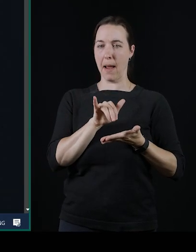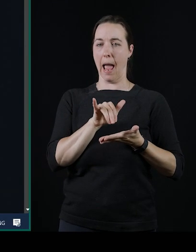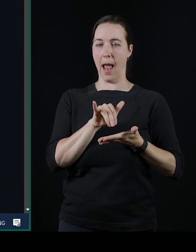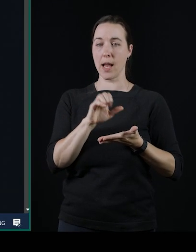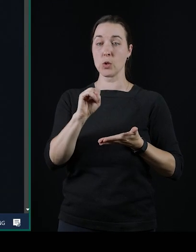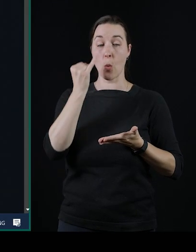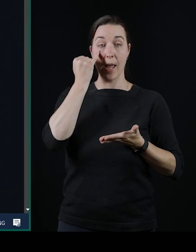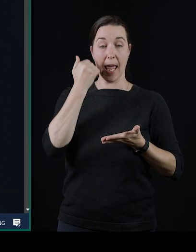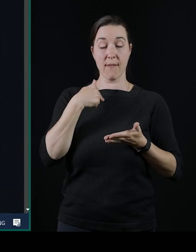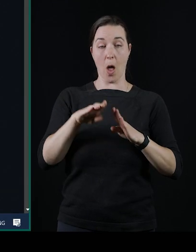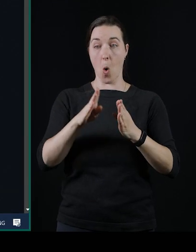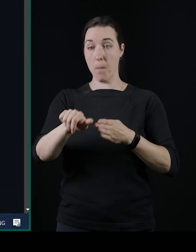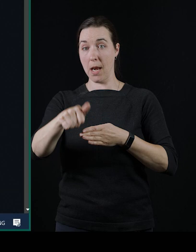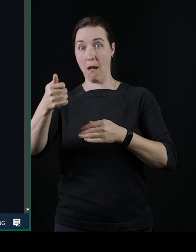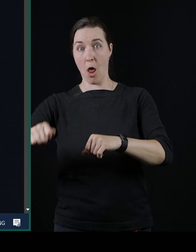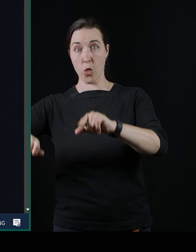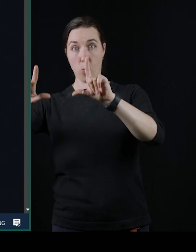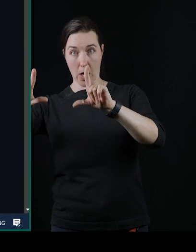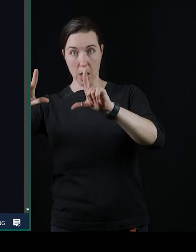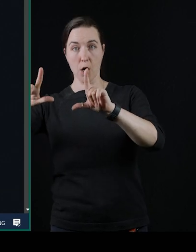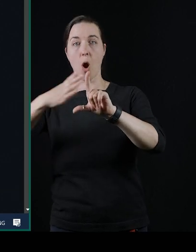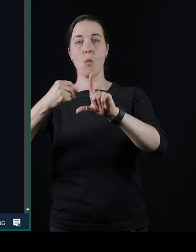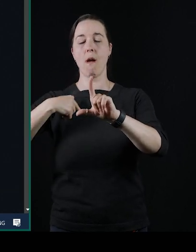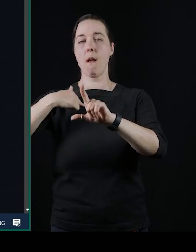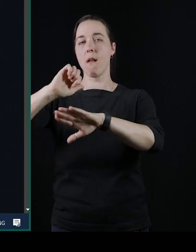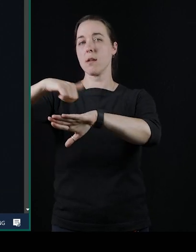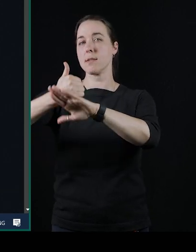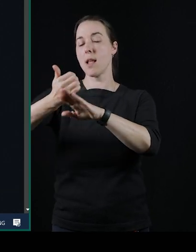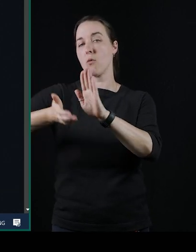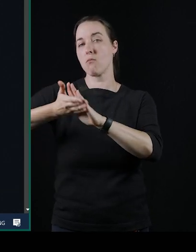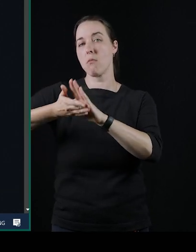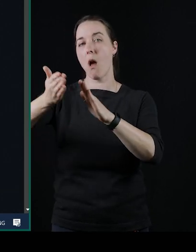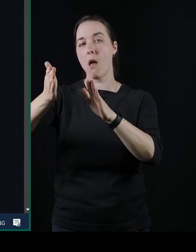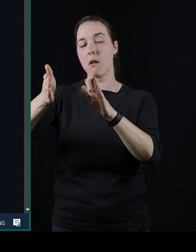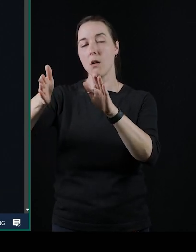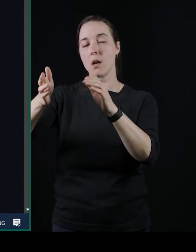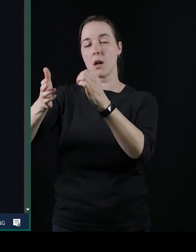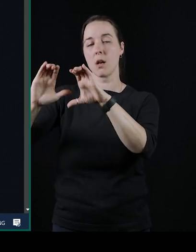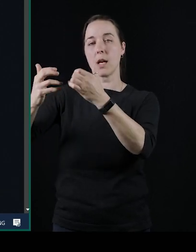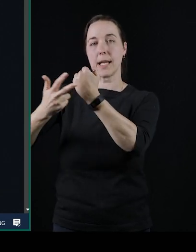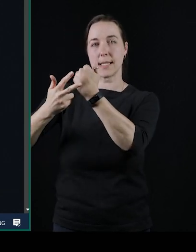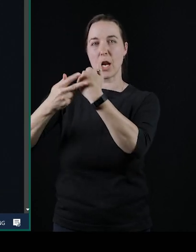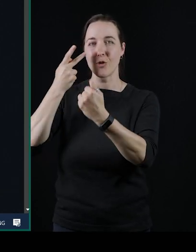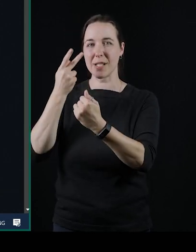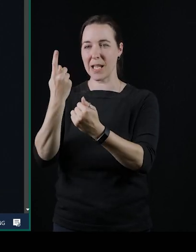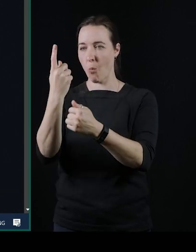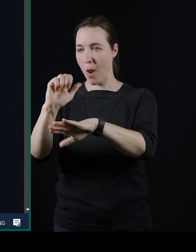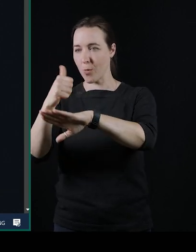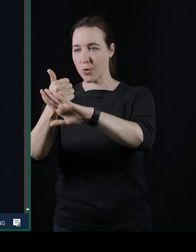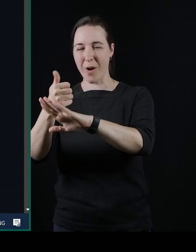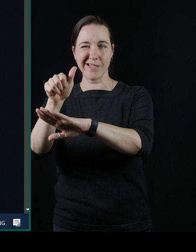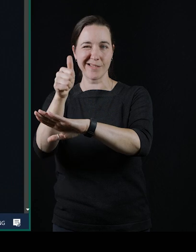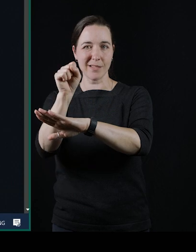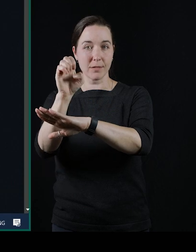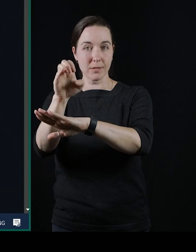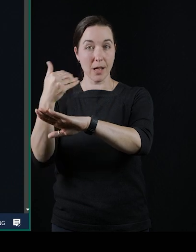So if I open another window here and see that there aren't any containers, will we see that the new container was created 10 seconds ago